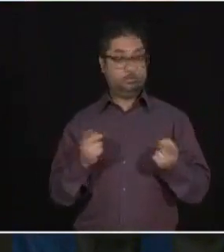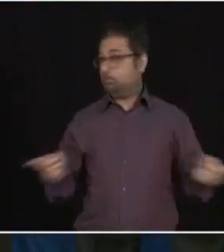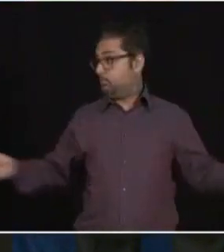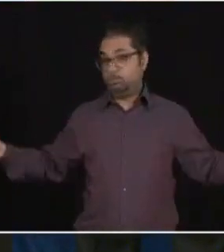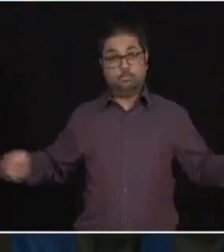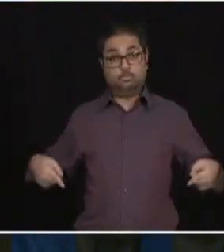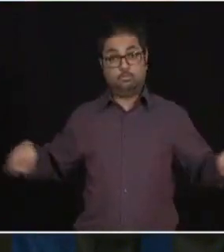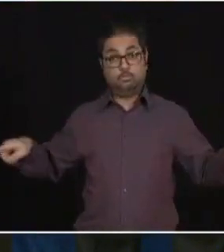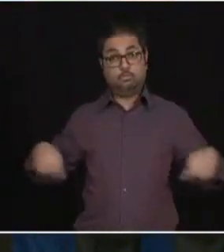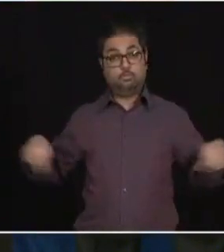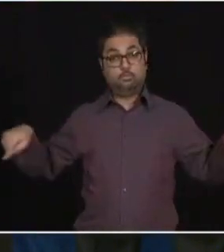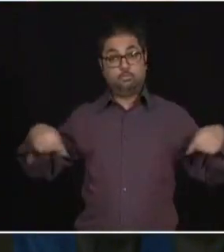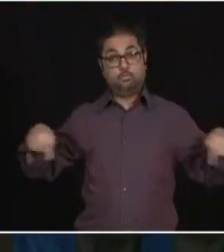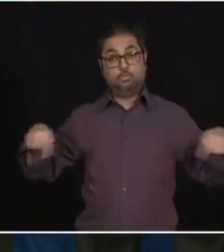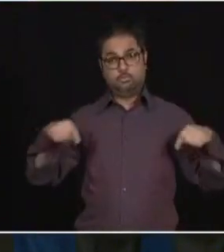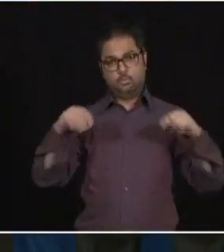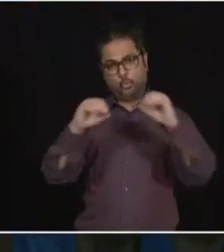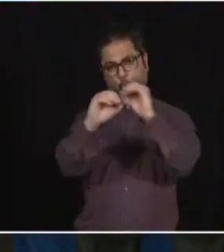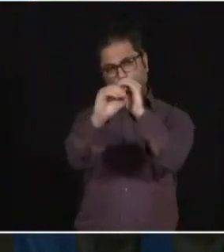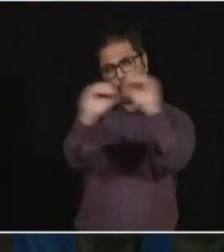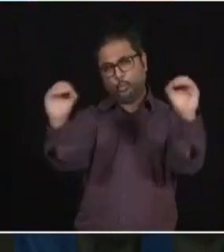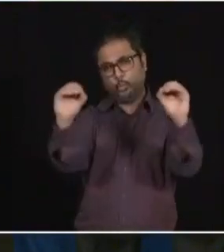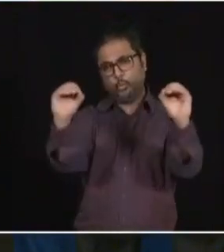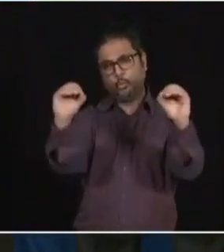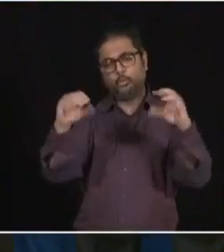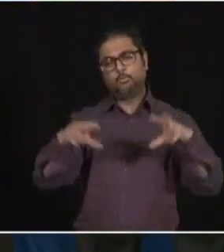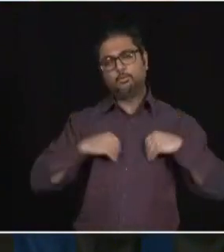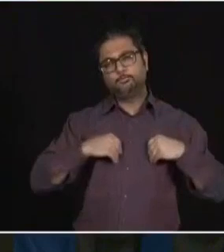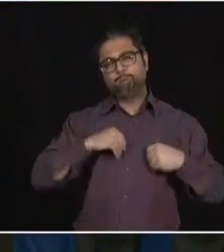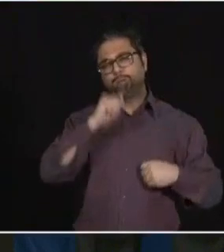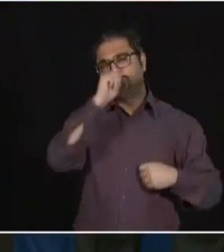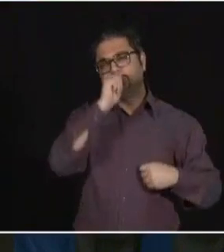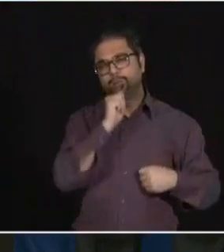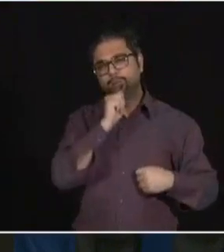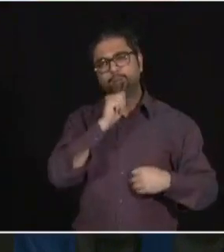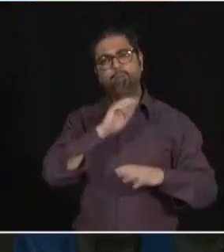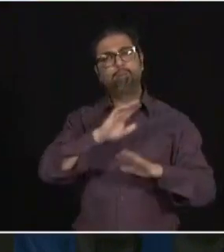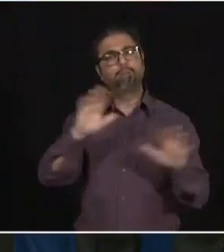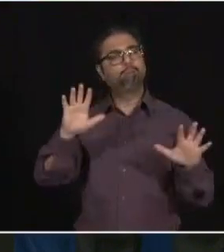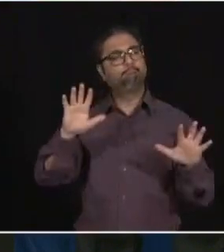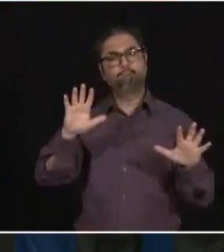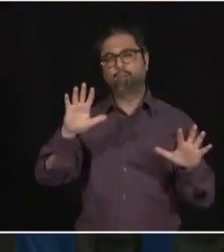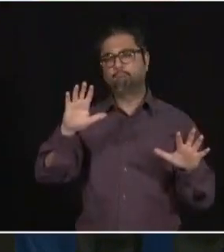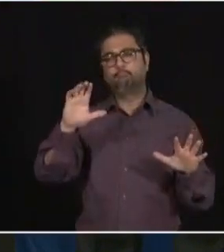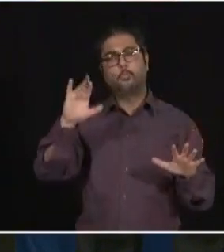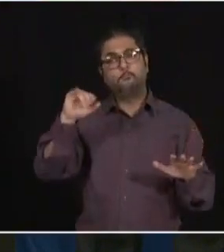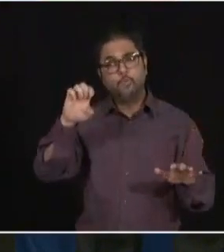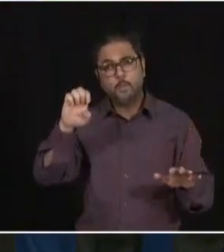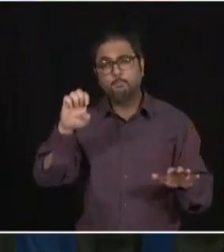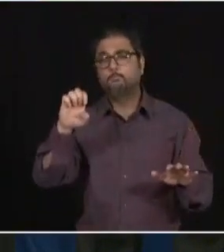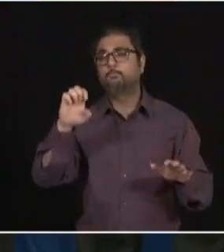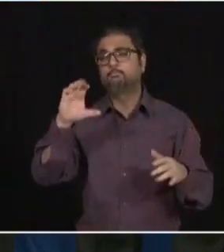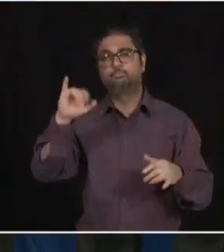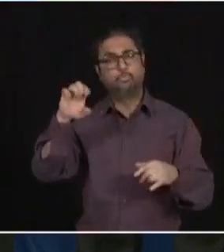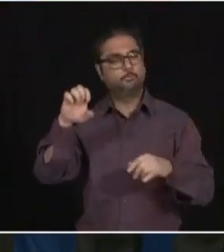we have zero tolerance for violent criminals. I've made it had my mission as premier to target the thugs